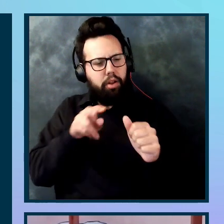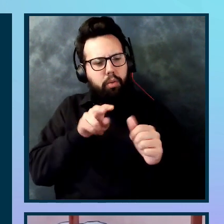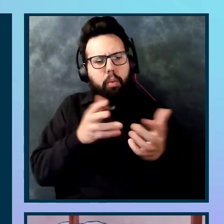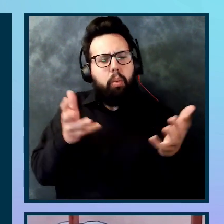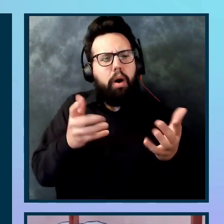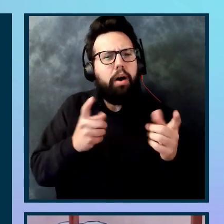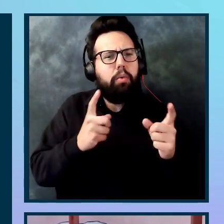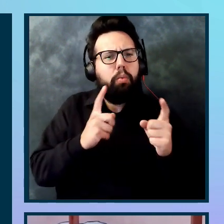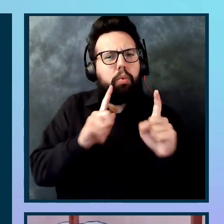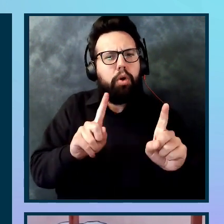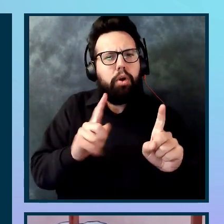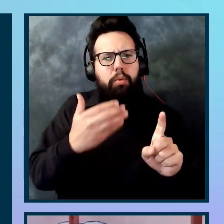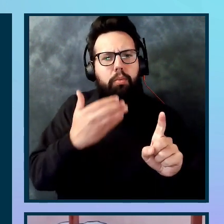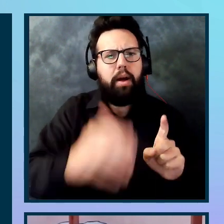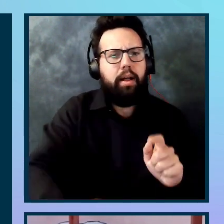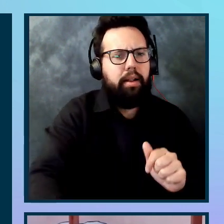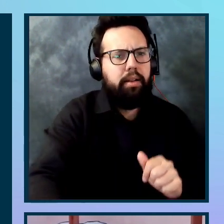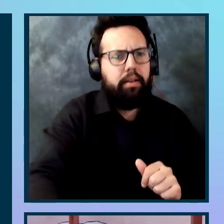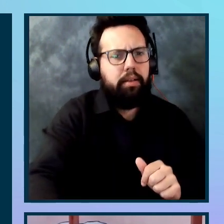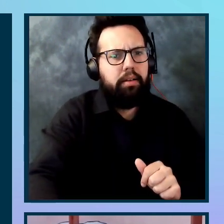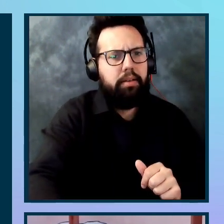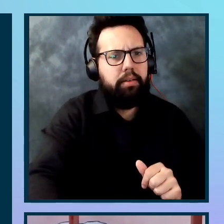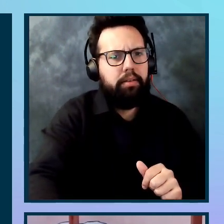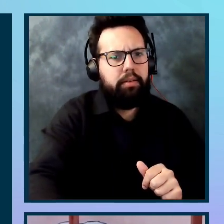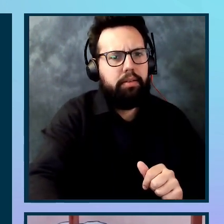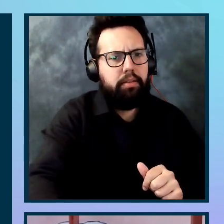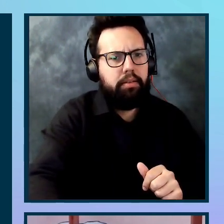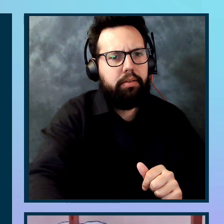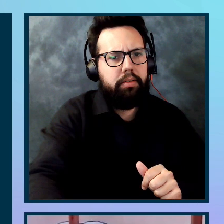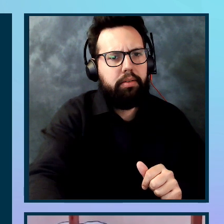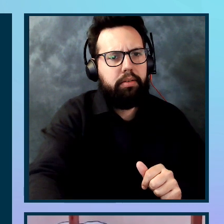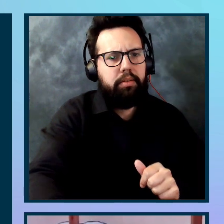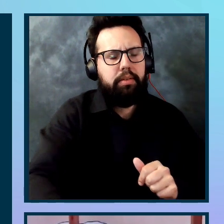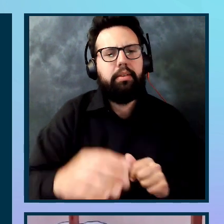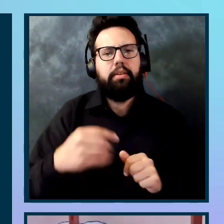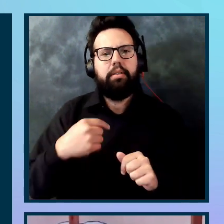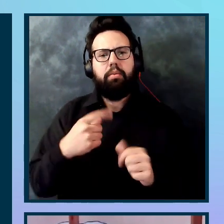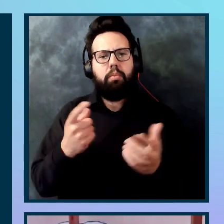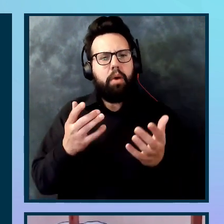they were developing products, good products by other measures other than accessibility,